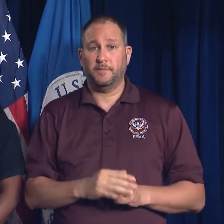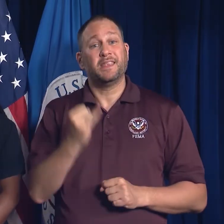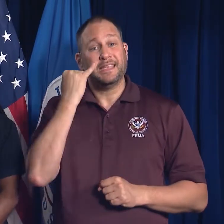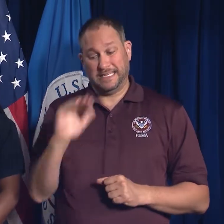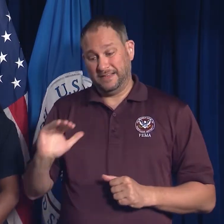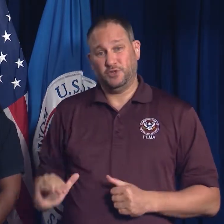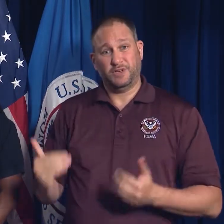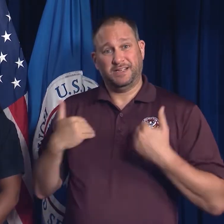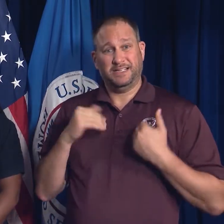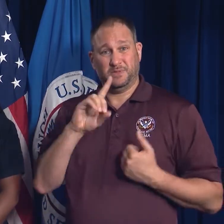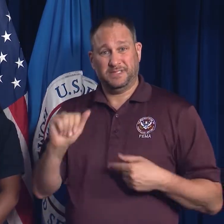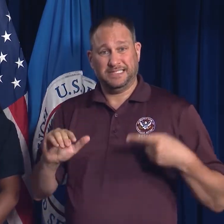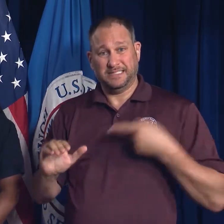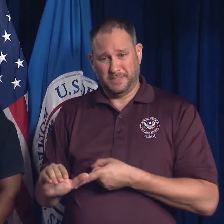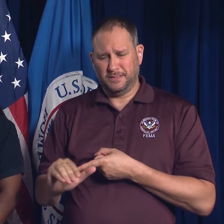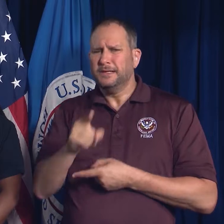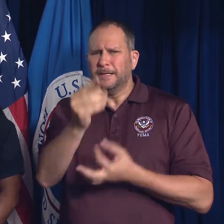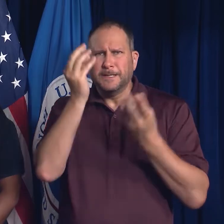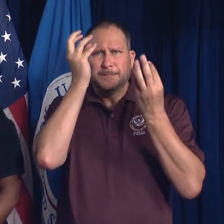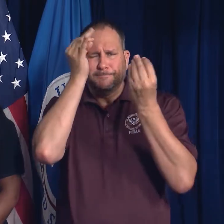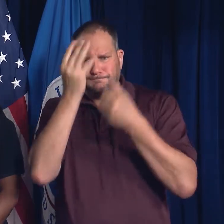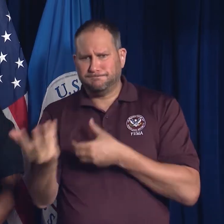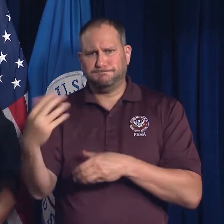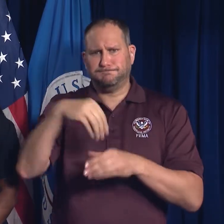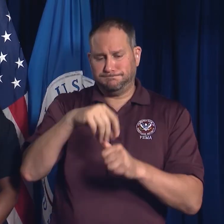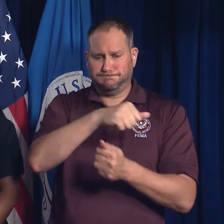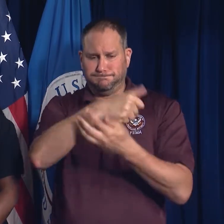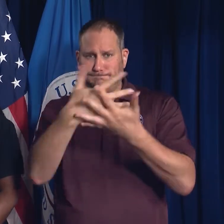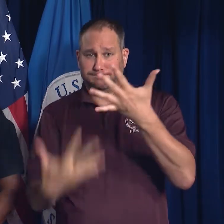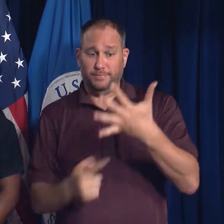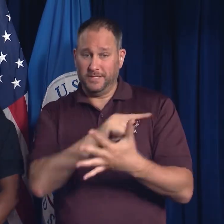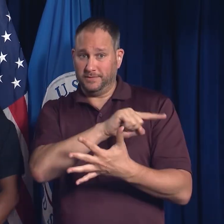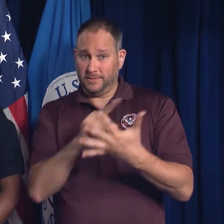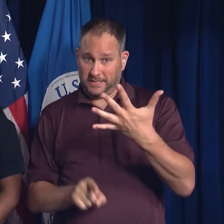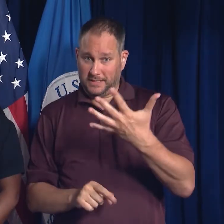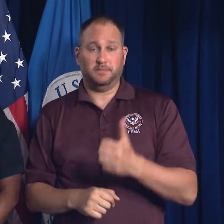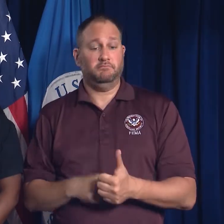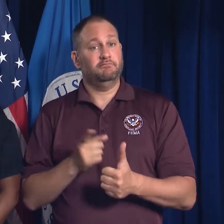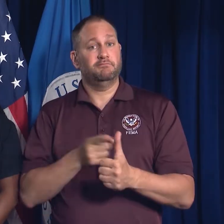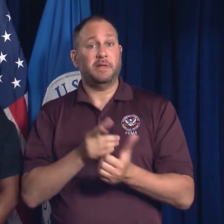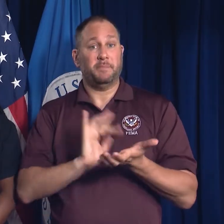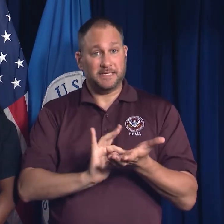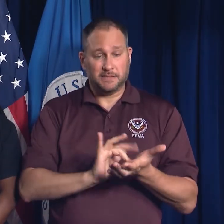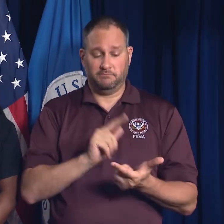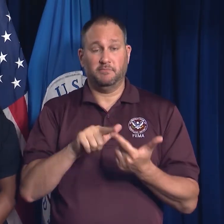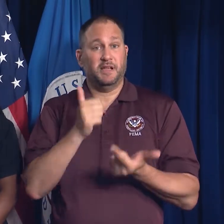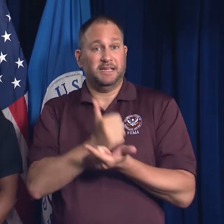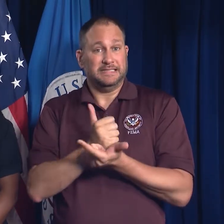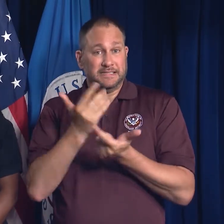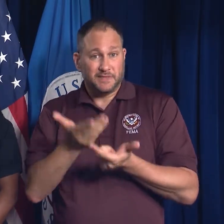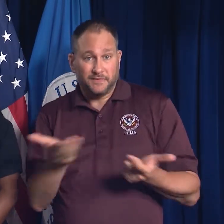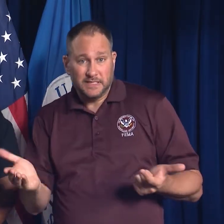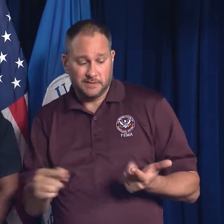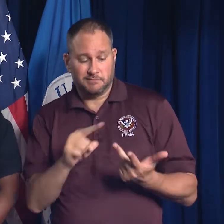If you have a child with a disability, you may also want to include the following items: medicines, assistive devices,